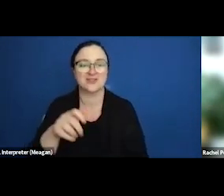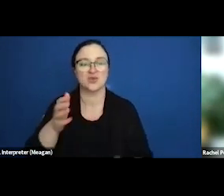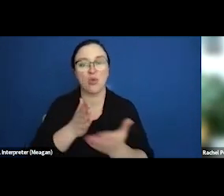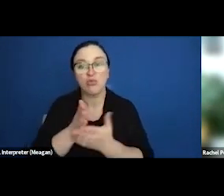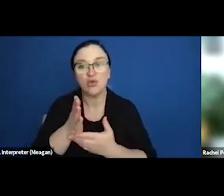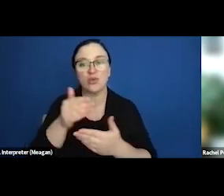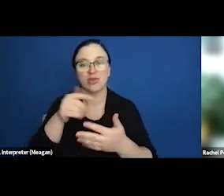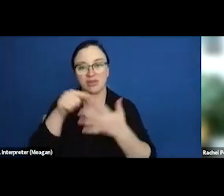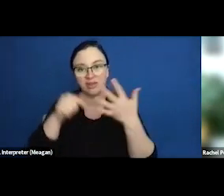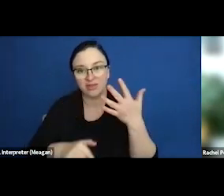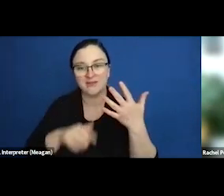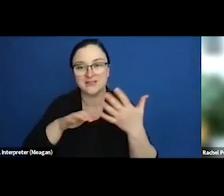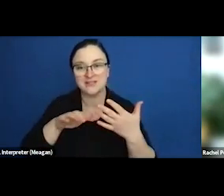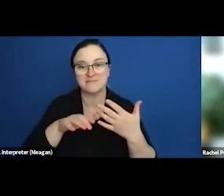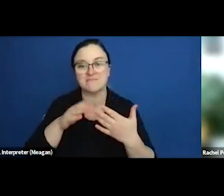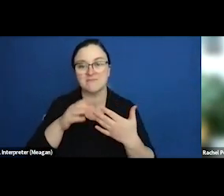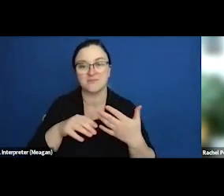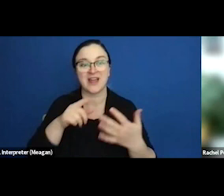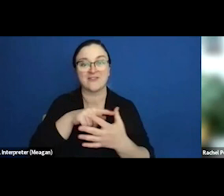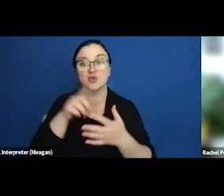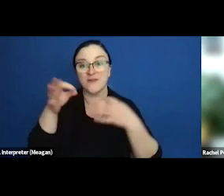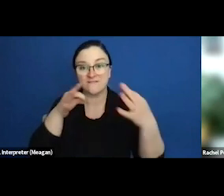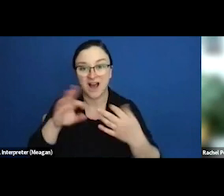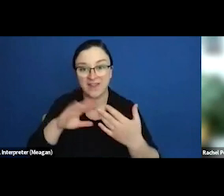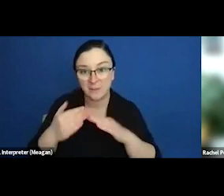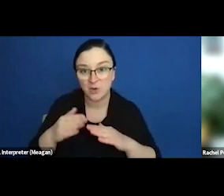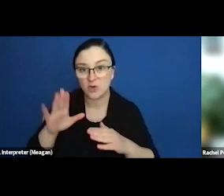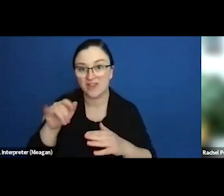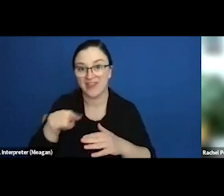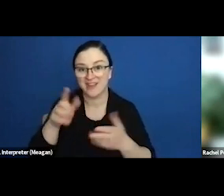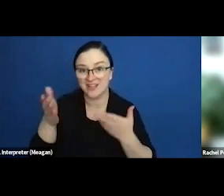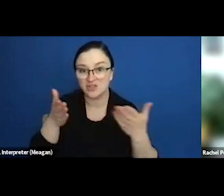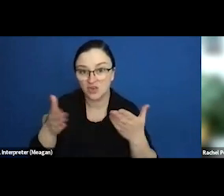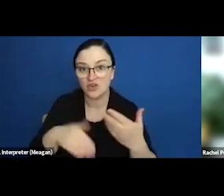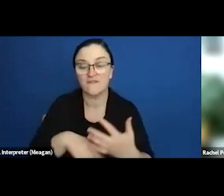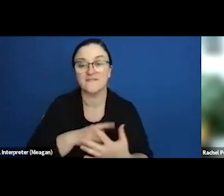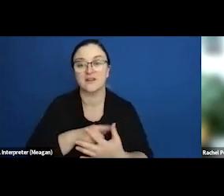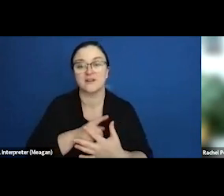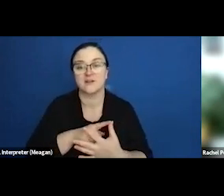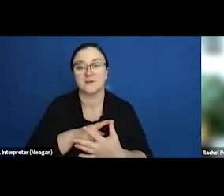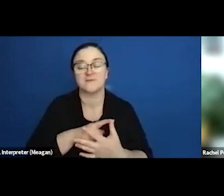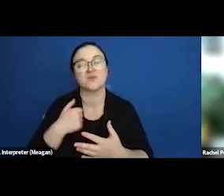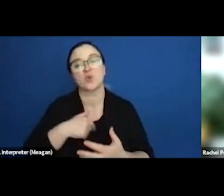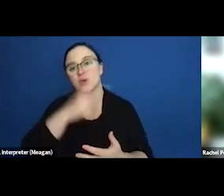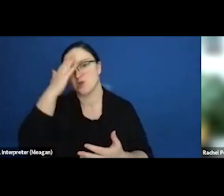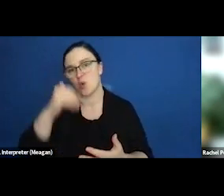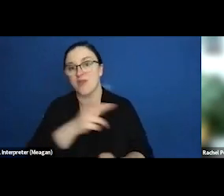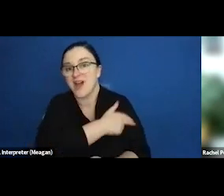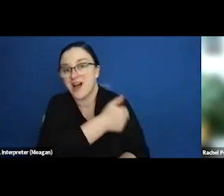They have to define the community that it serves, right? And we know that hospitals are often situated